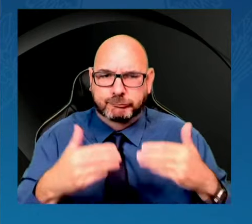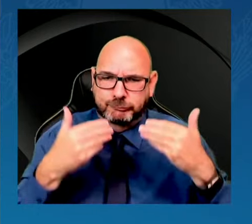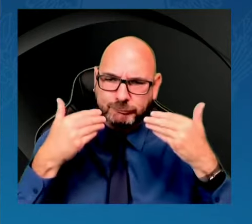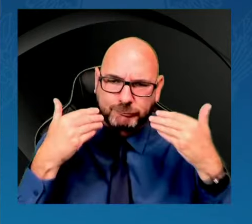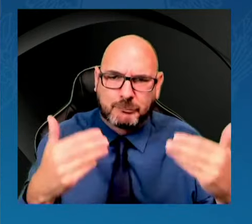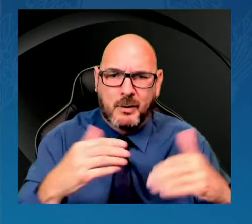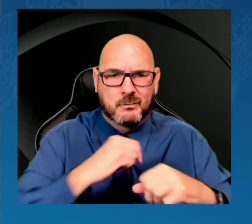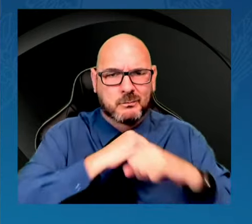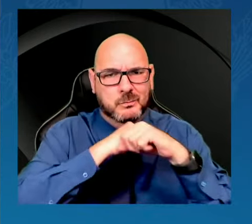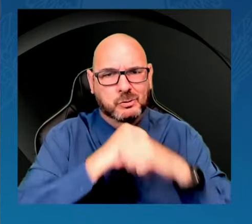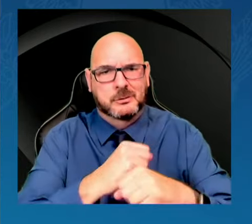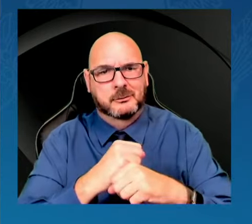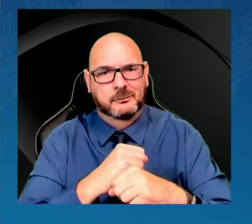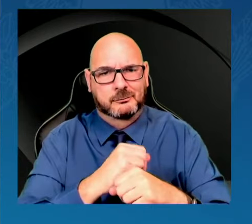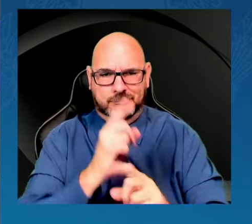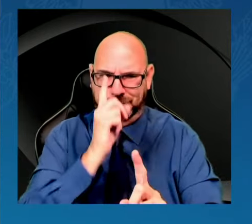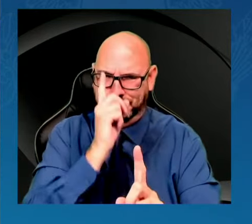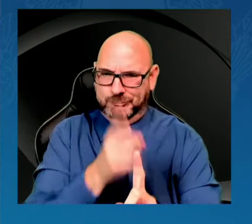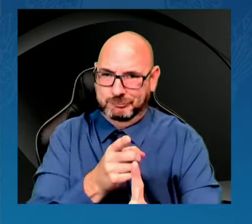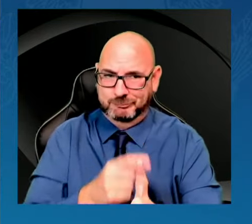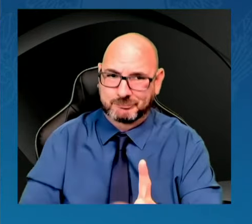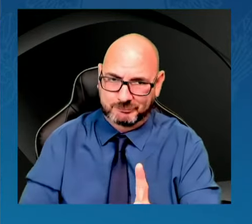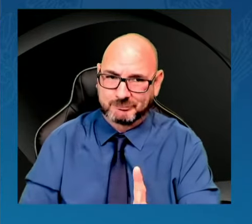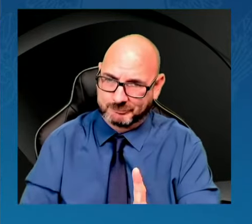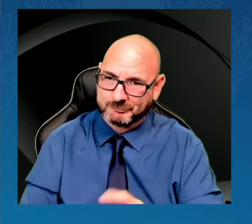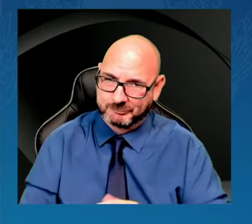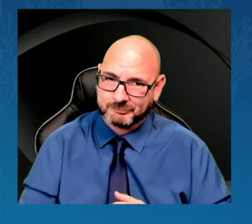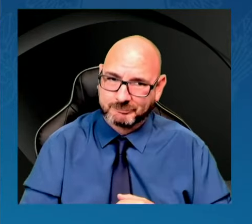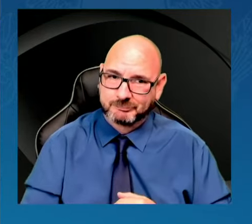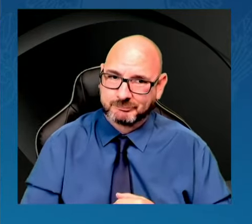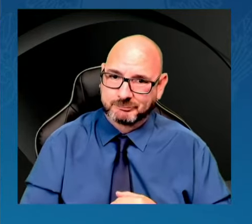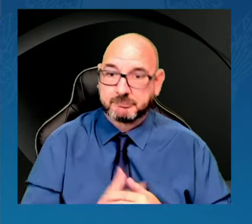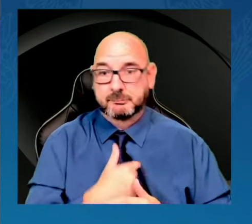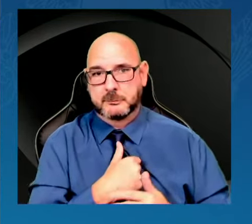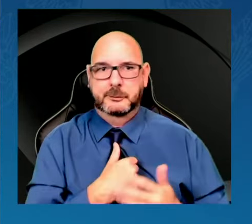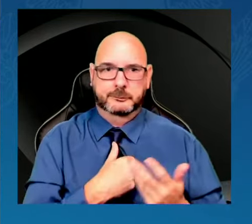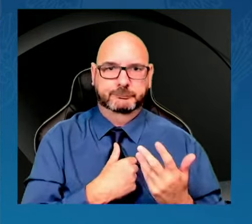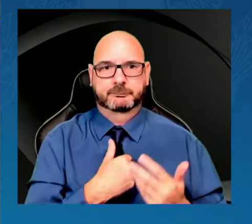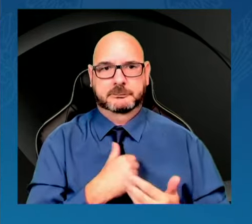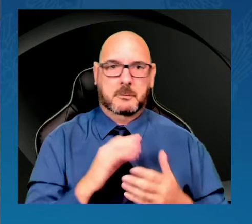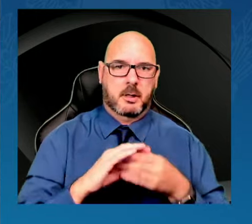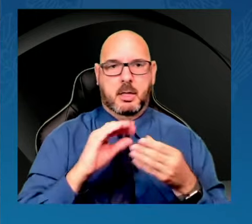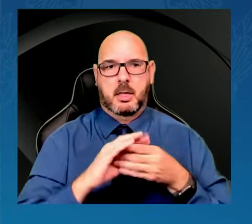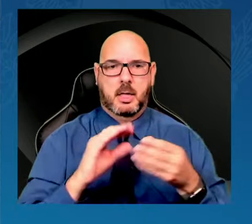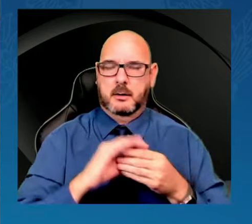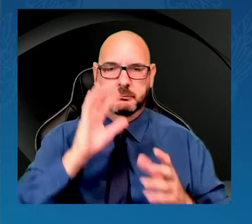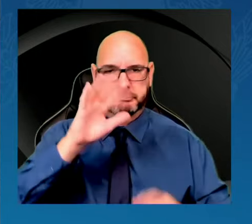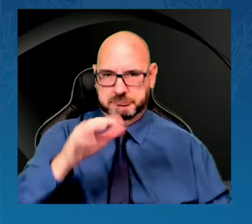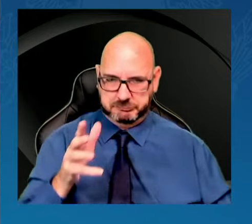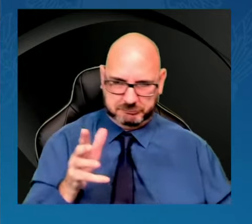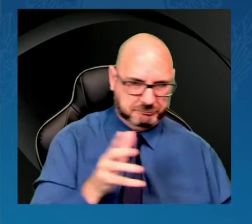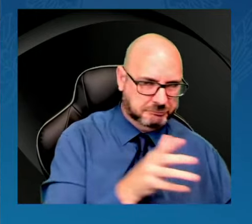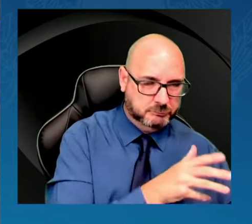off of me -- you know, I -- I am a optimistic person.